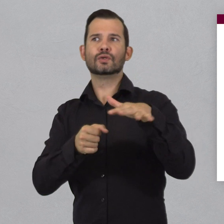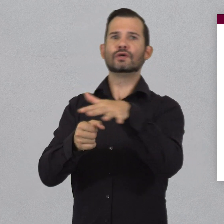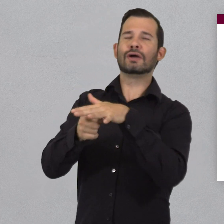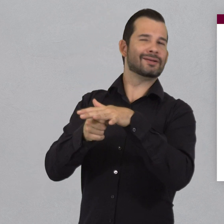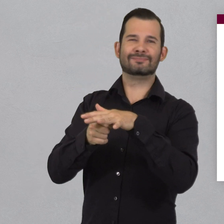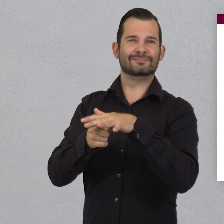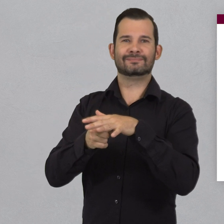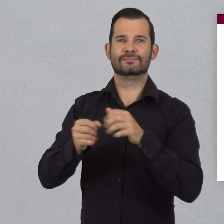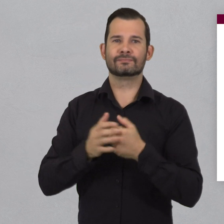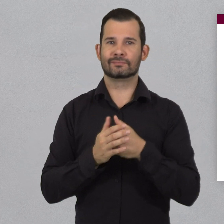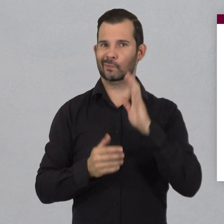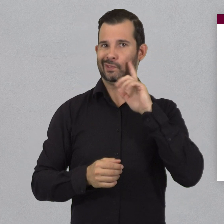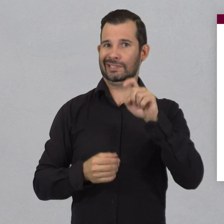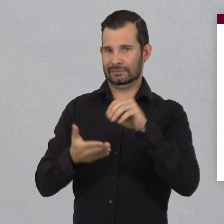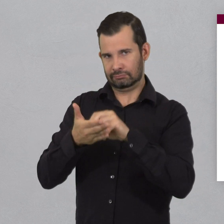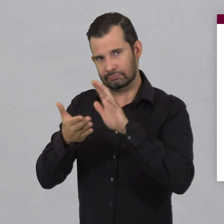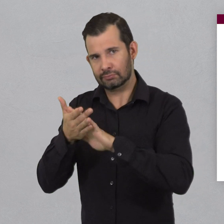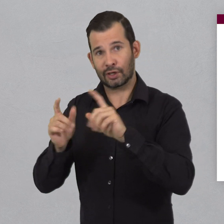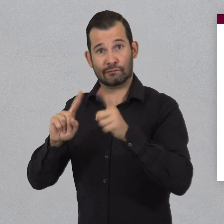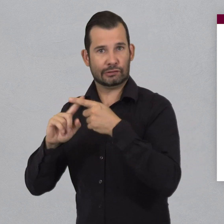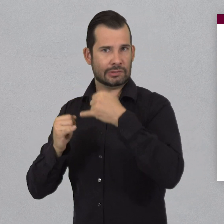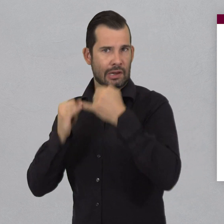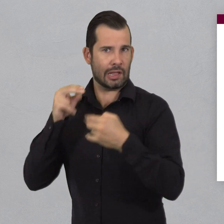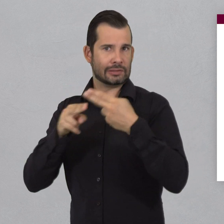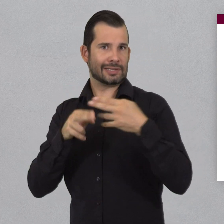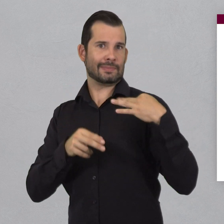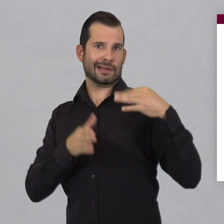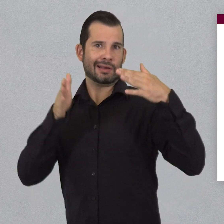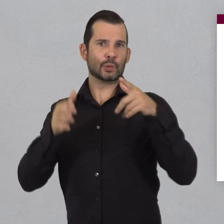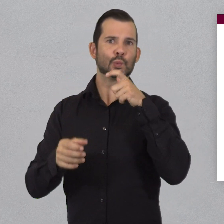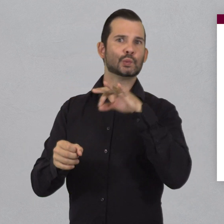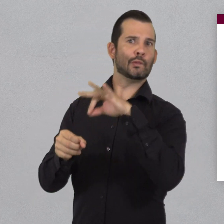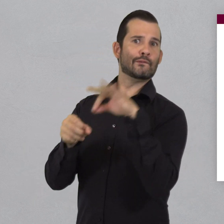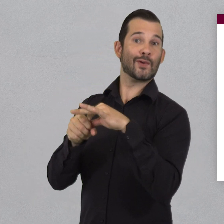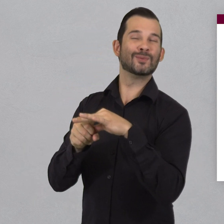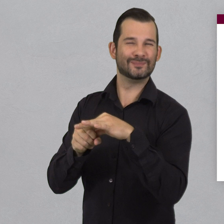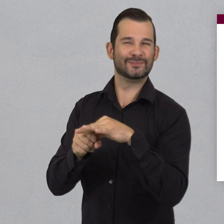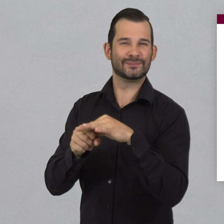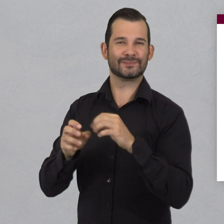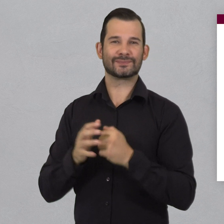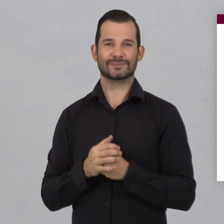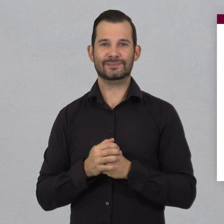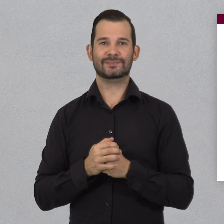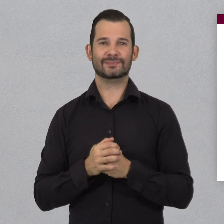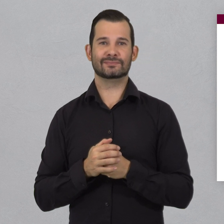riding. You will need to write the first and last name of the candidate you’re voting for.